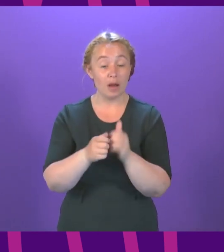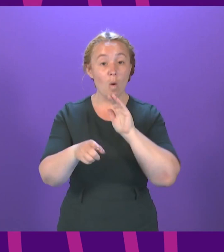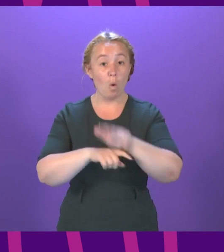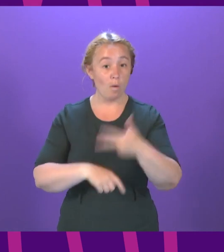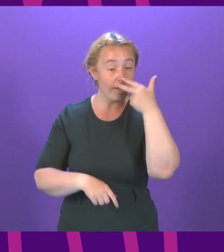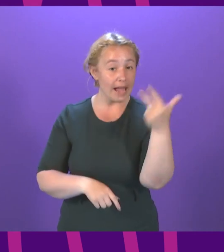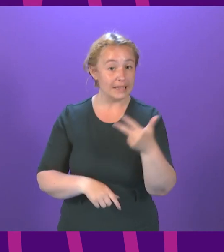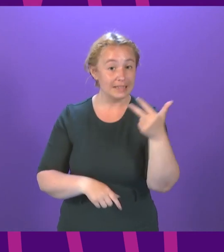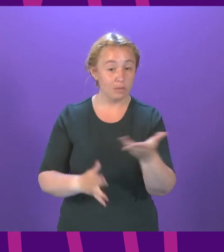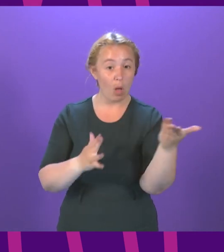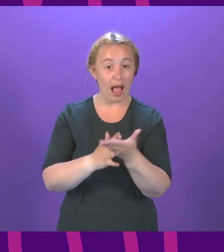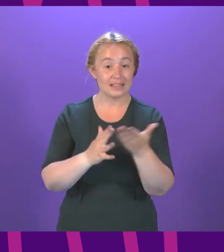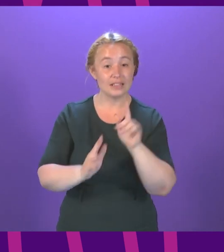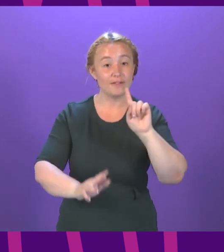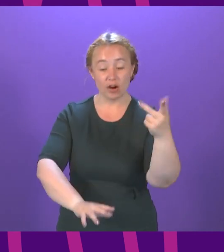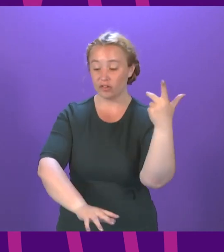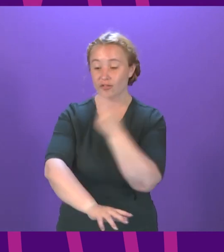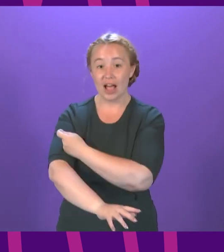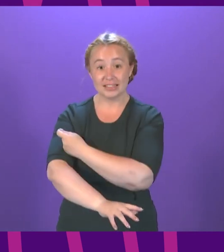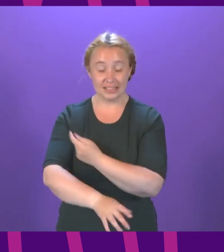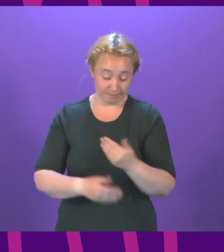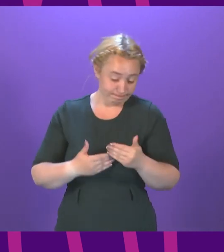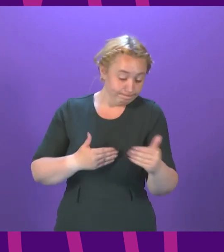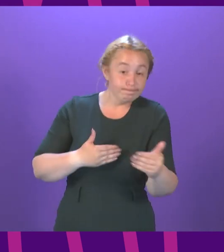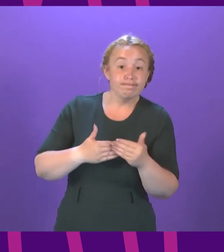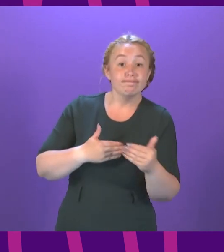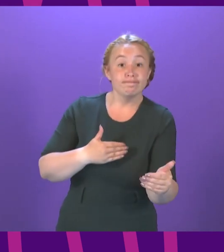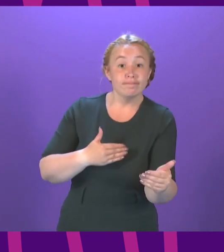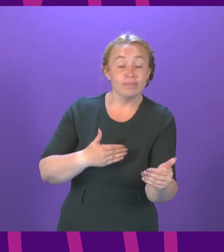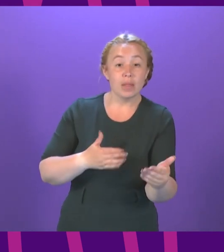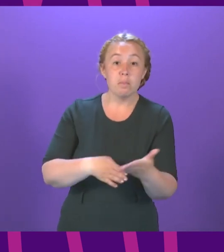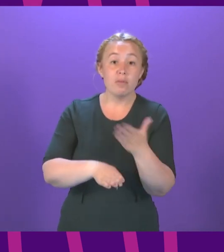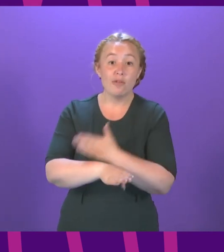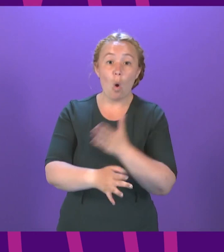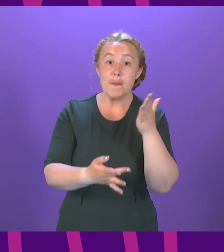access to a first dose of the vaccine in the coming days and by the mid-July target date that